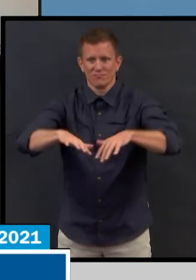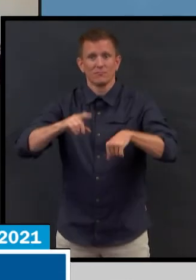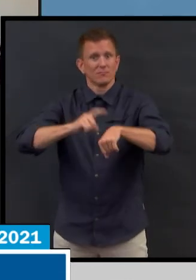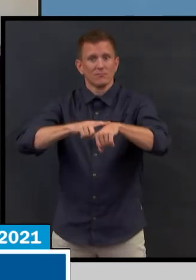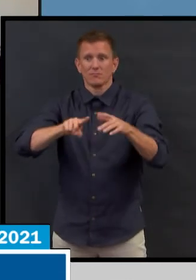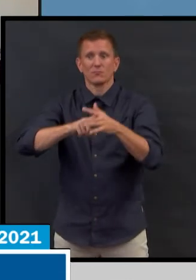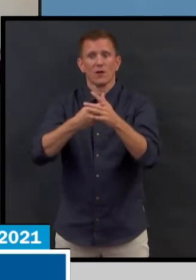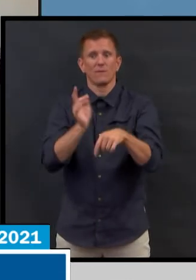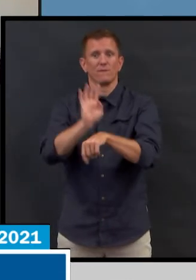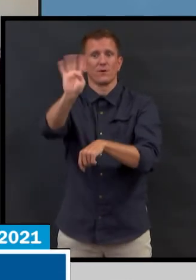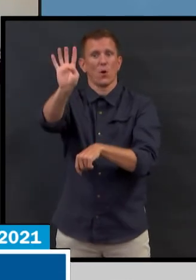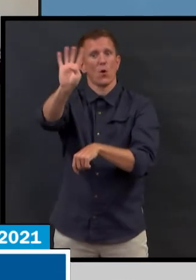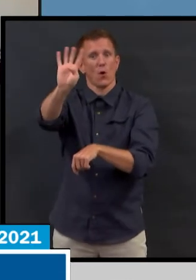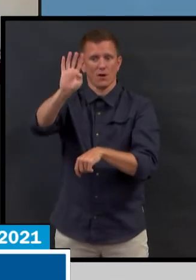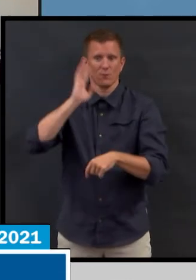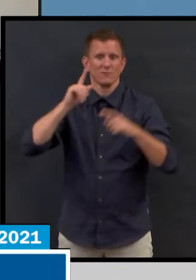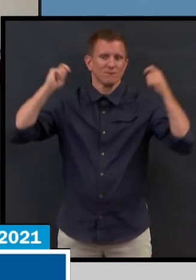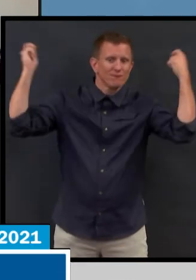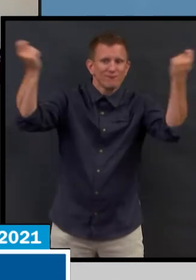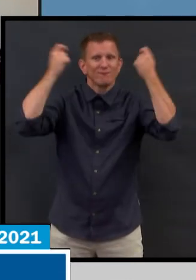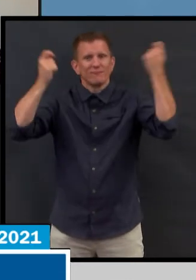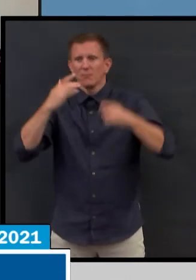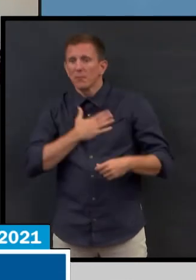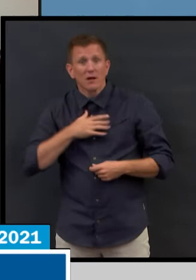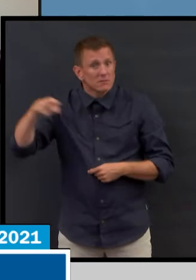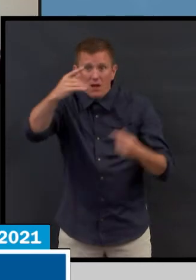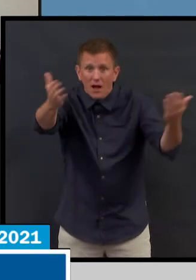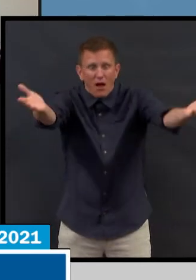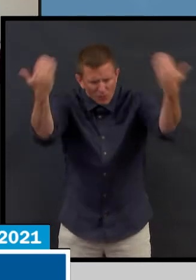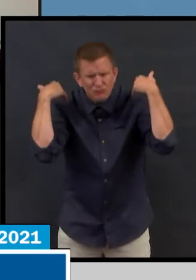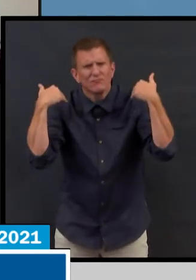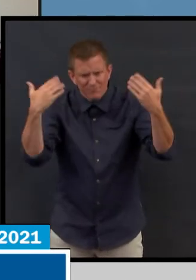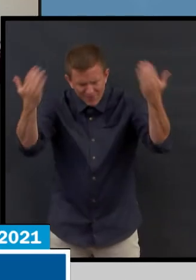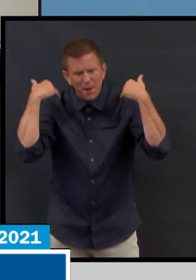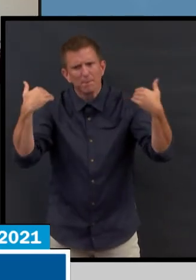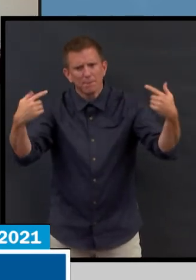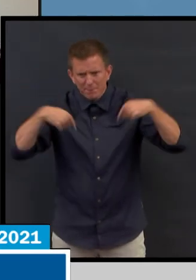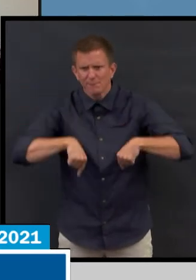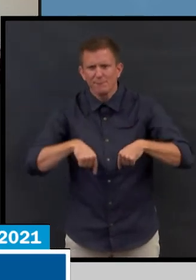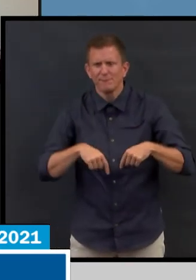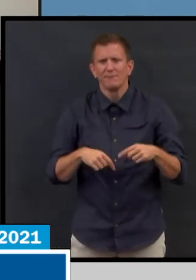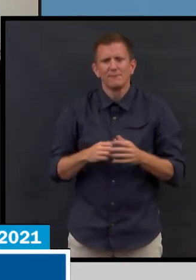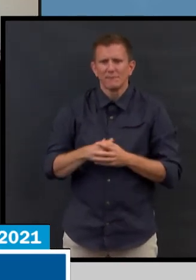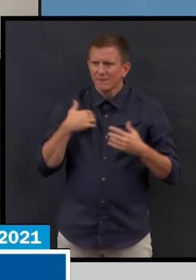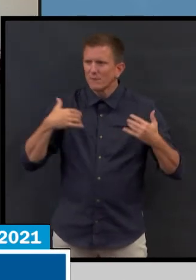so please join if you can the new park includes a playground with swings and a unique climbing